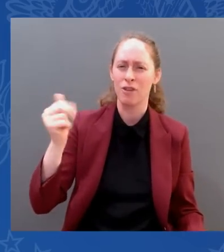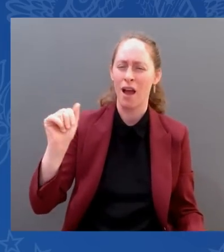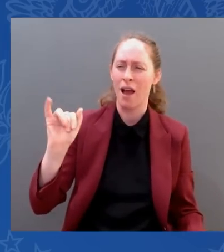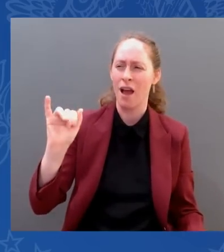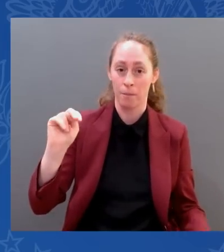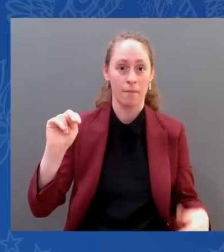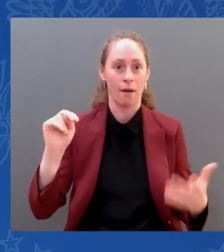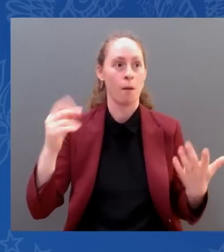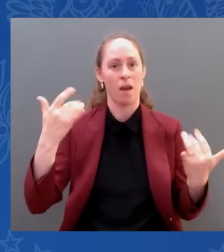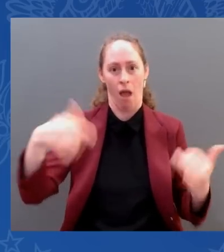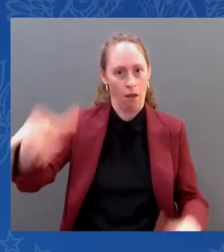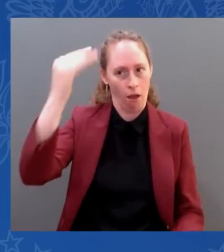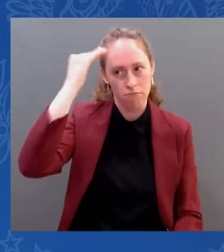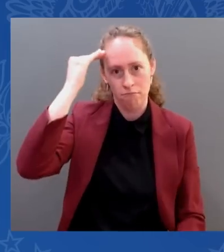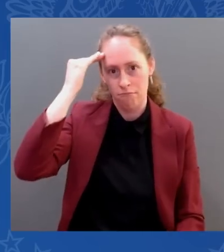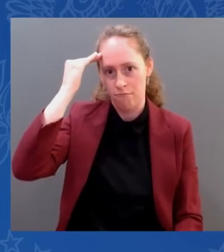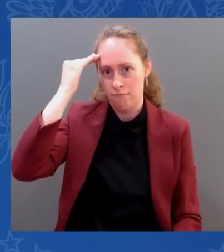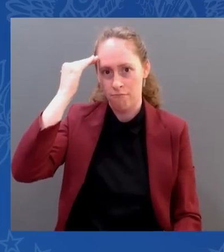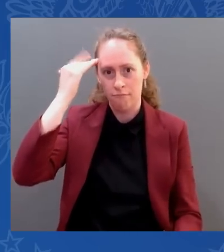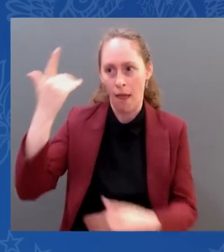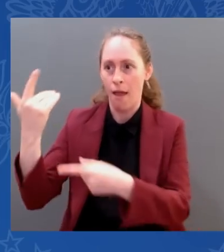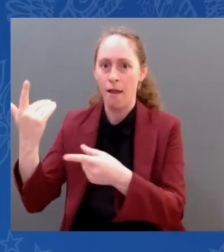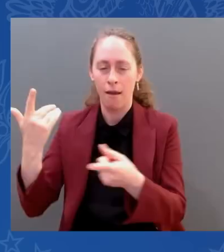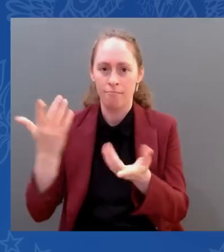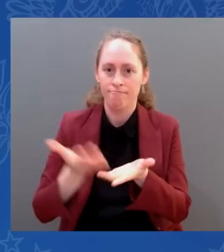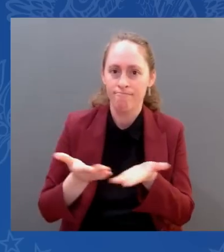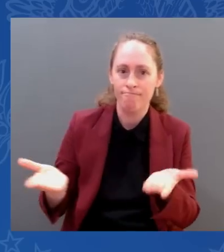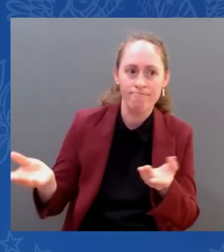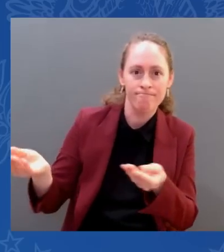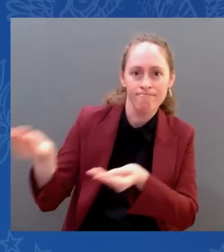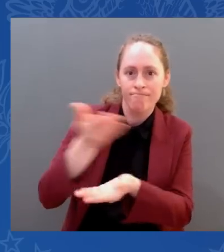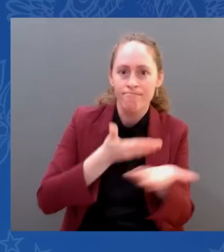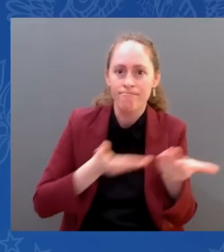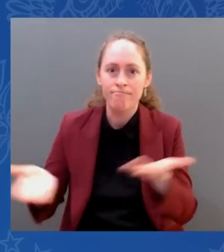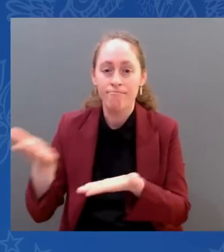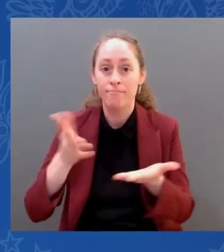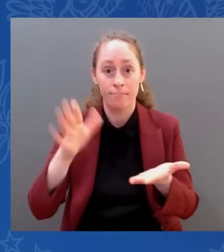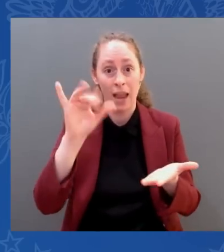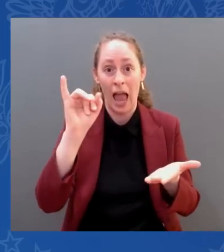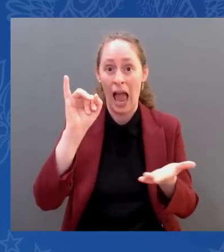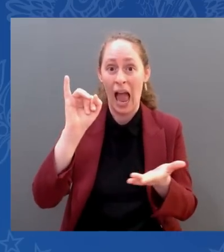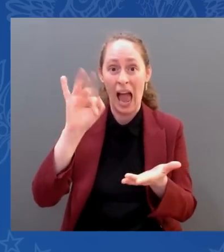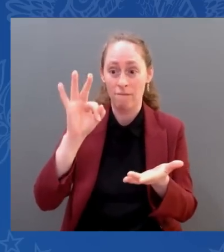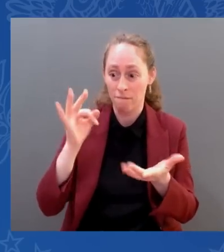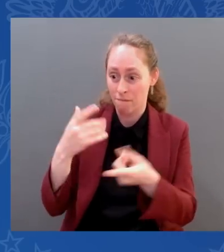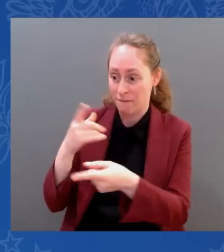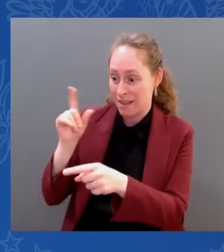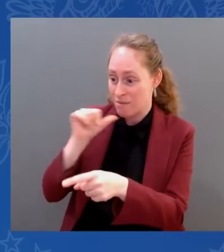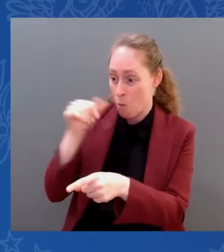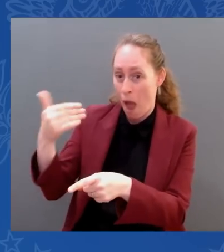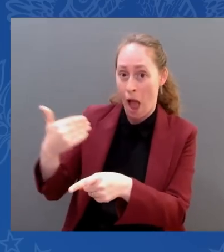If you can't get the material needed to build a product you're building -- whether it's an automobile or whatever it is --